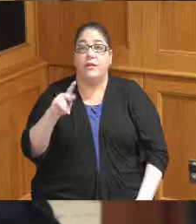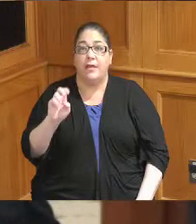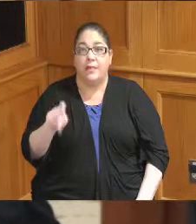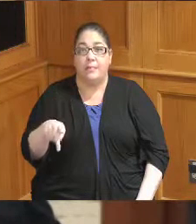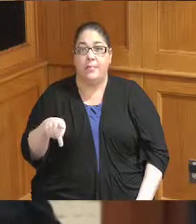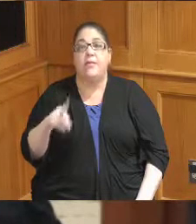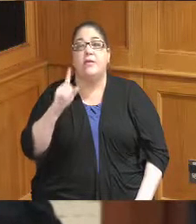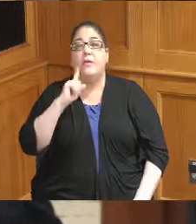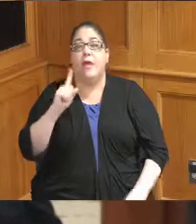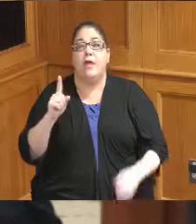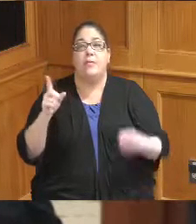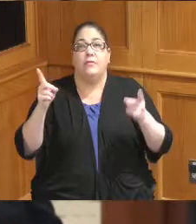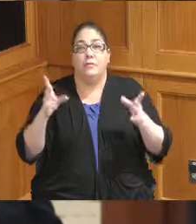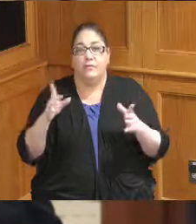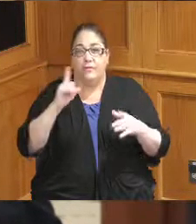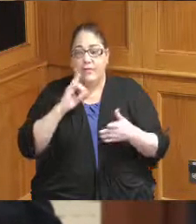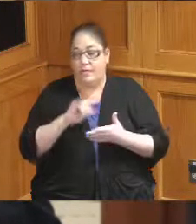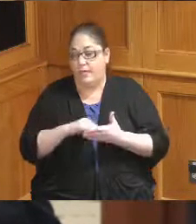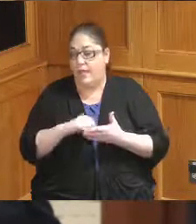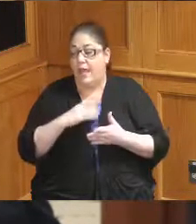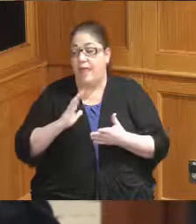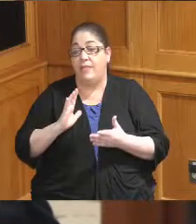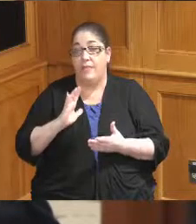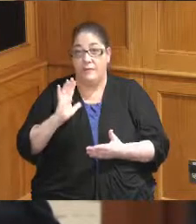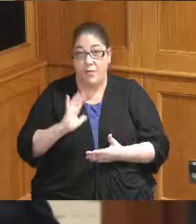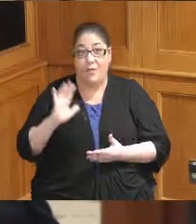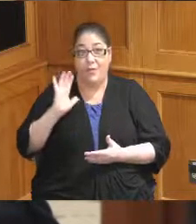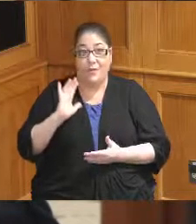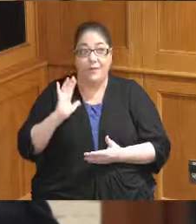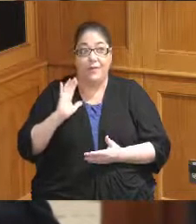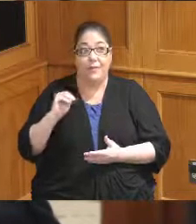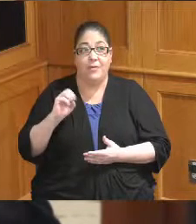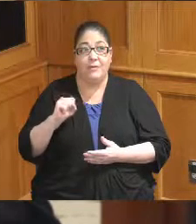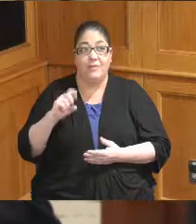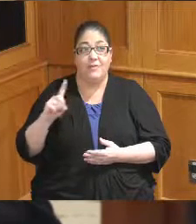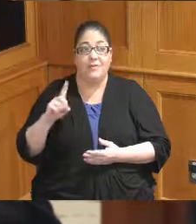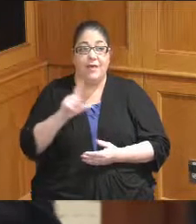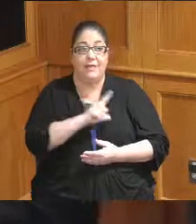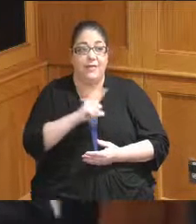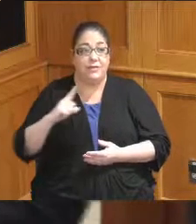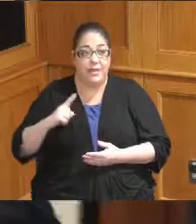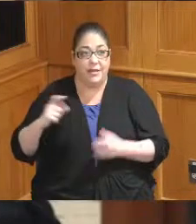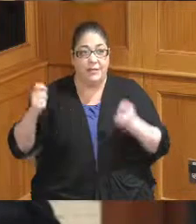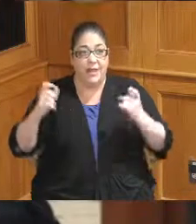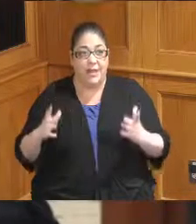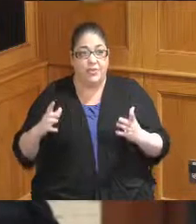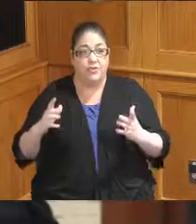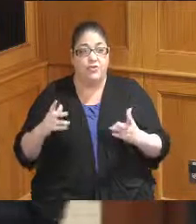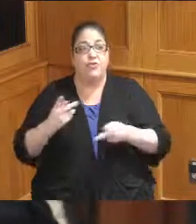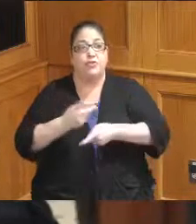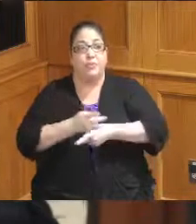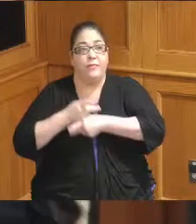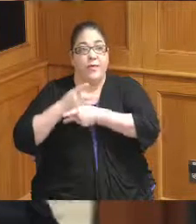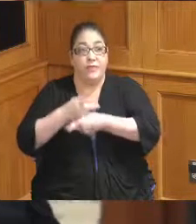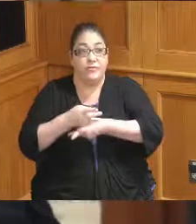the Director and formerly the MSD's legislation manager and legislation supervisor and since